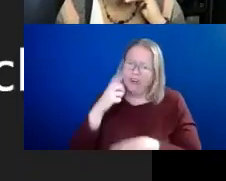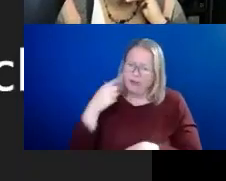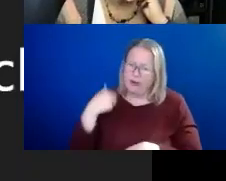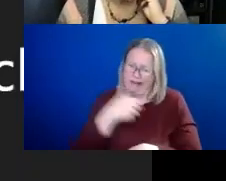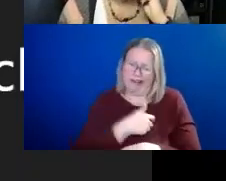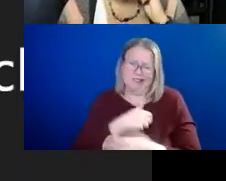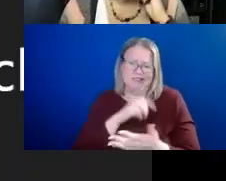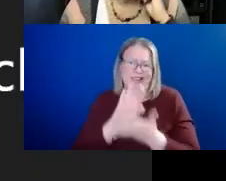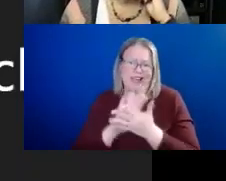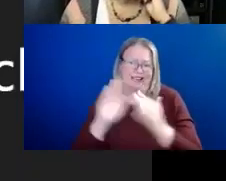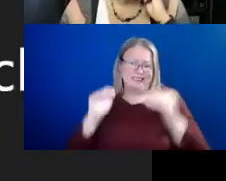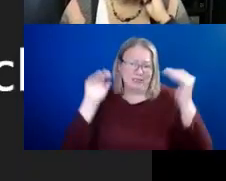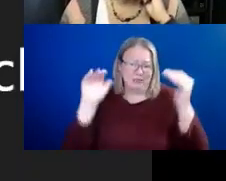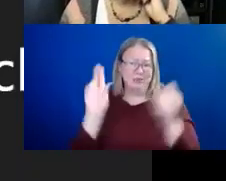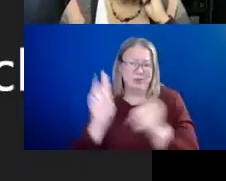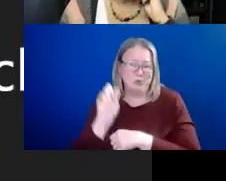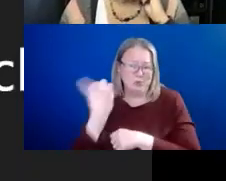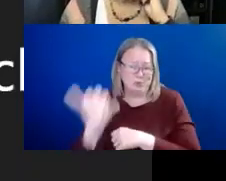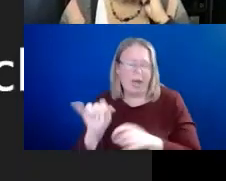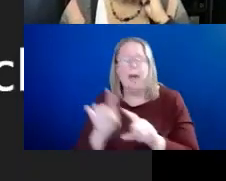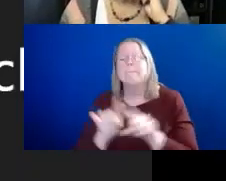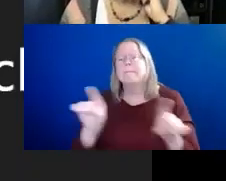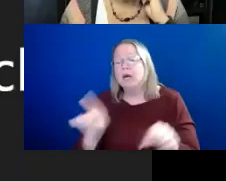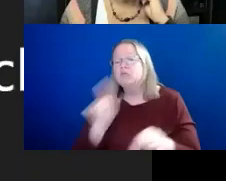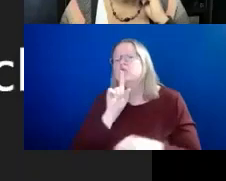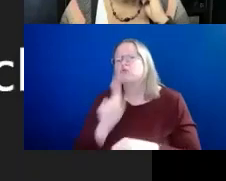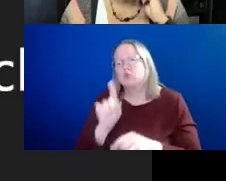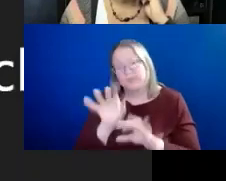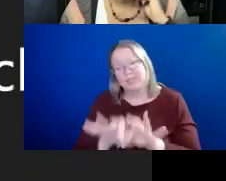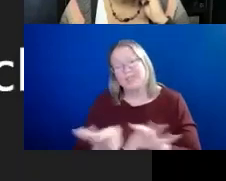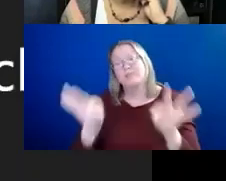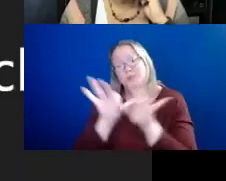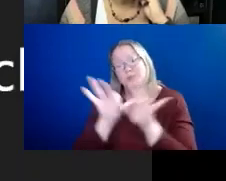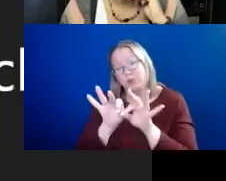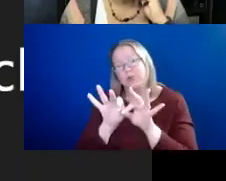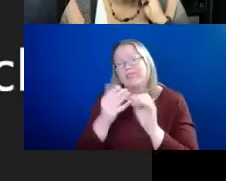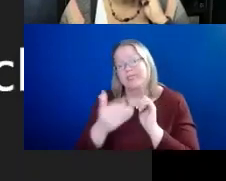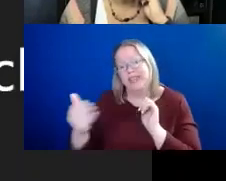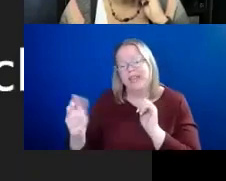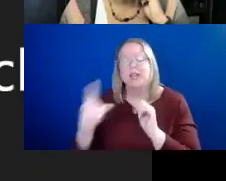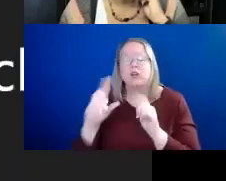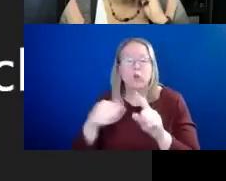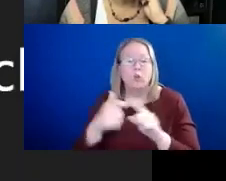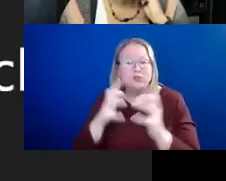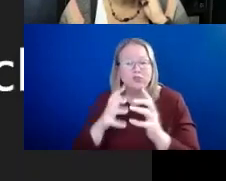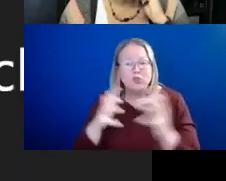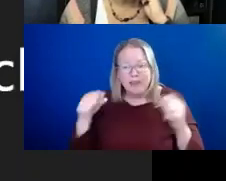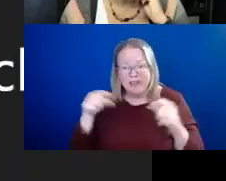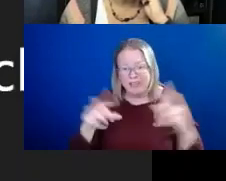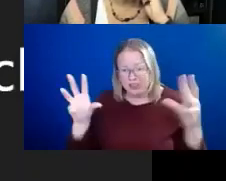13:28:07 but it's just a really valuable practice. Especially when 13:28:14 some of these in this conference will have AI